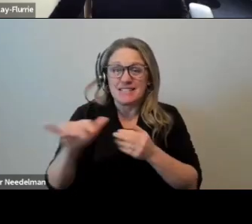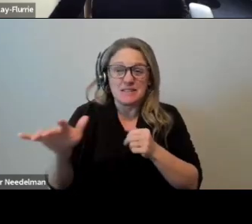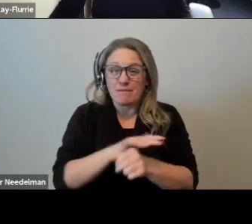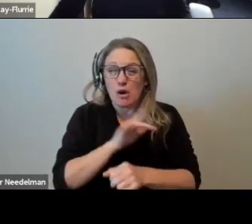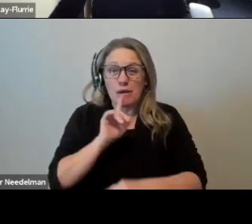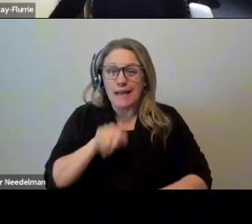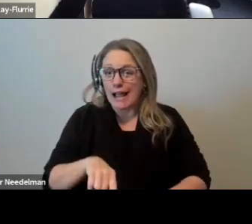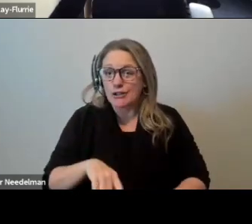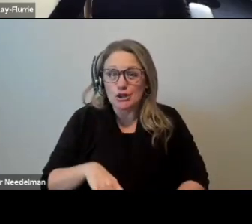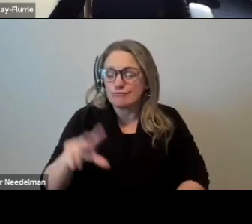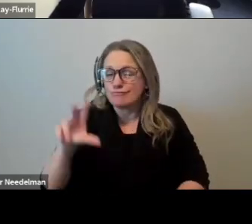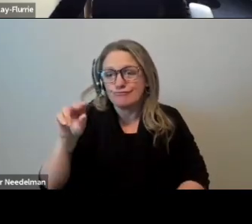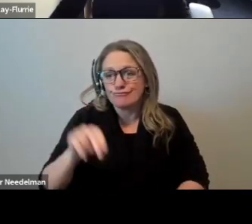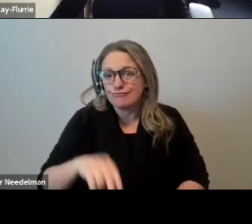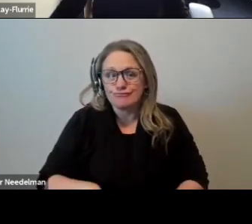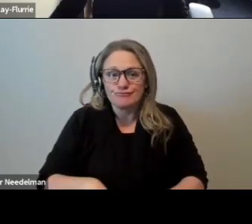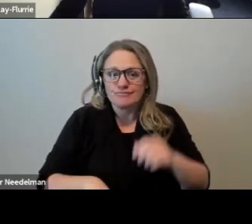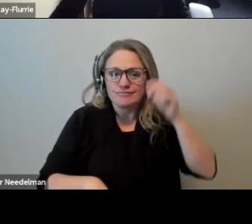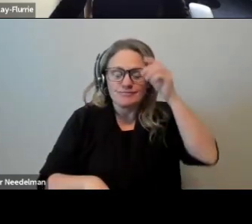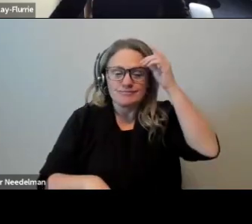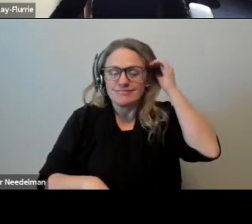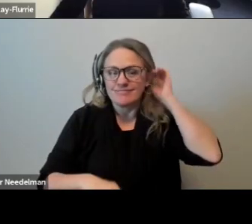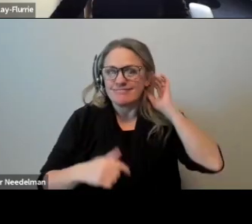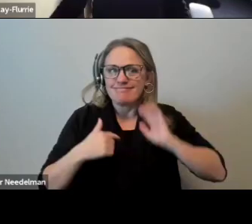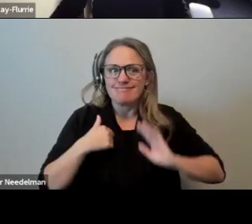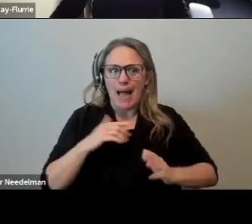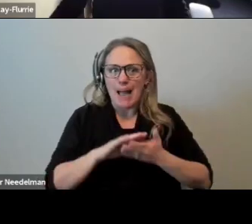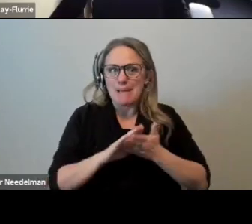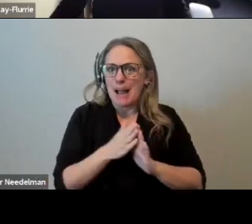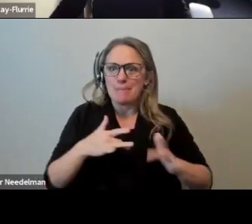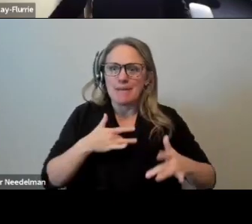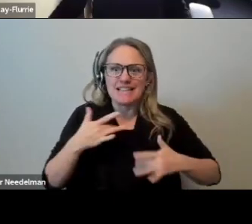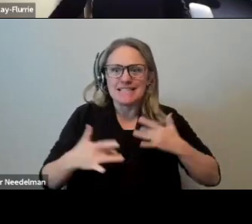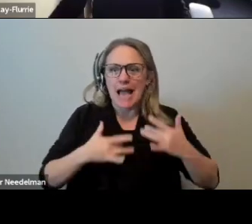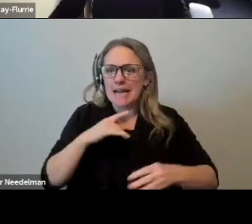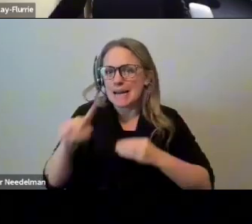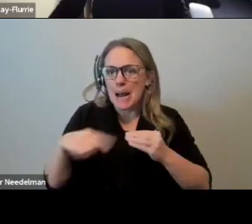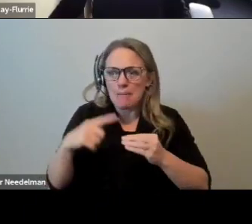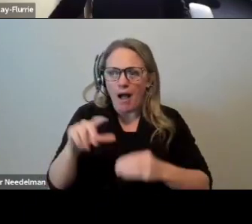The stuff that I honestly get quite nerdily excited about is AI and where this is going.